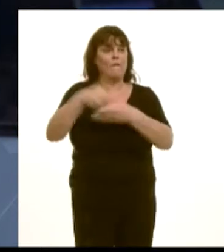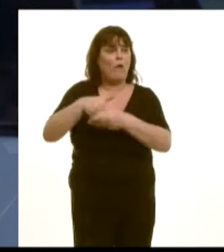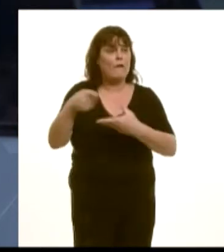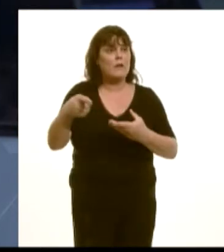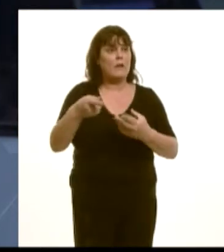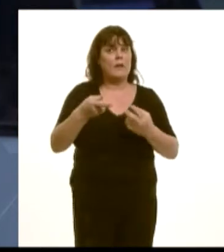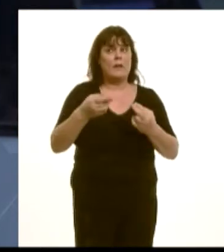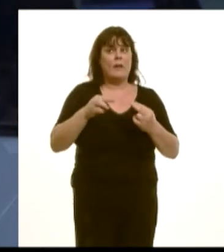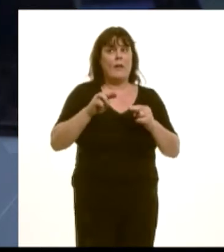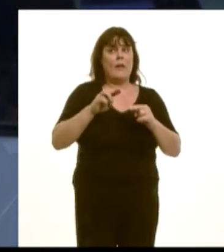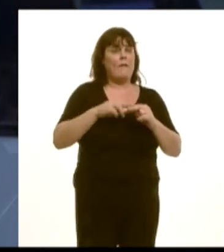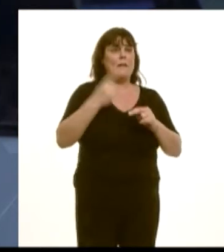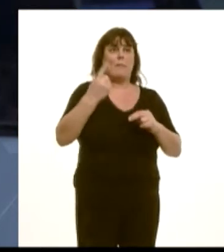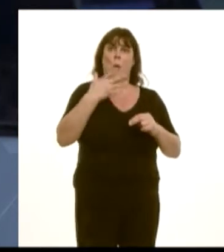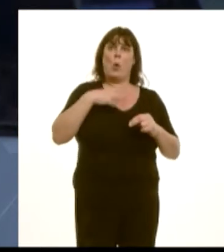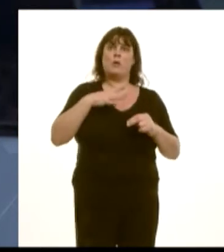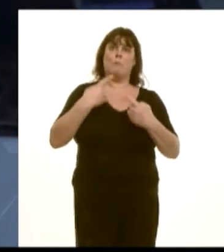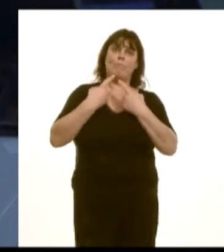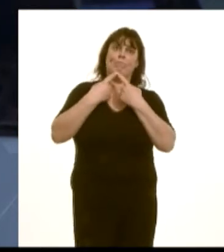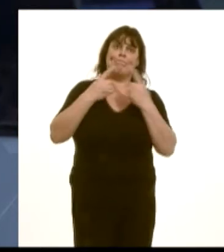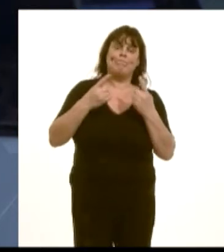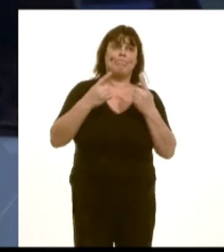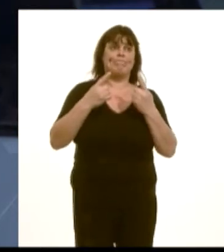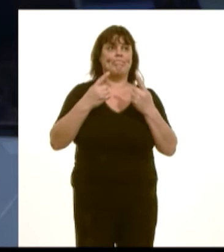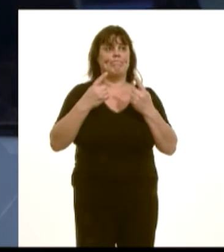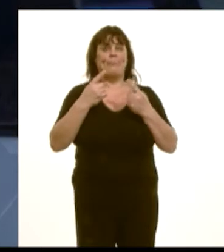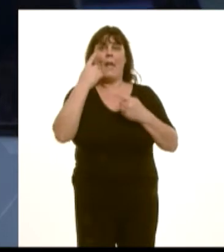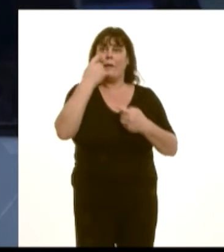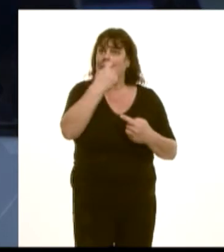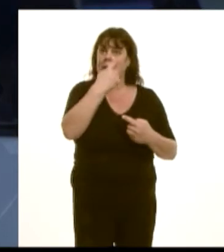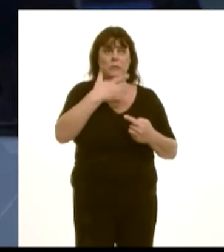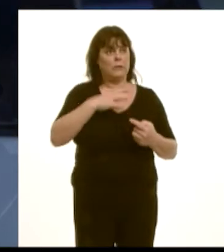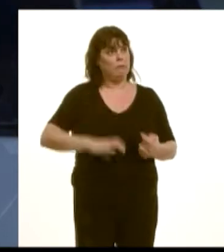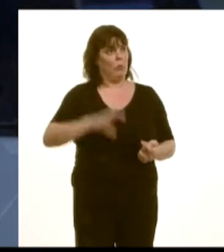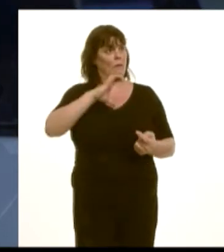to give evidence can feel comfortable that they are able to do so. What discussions have